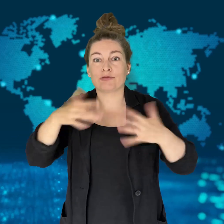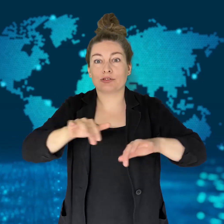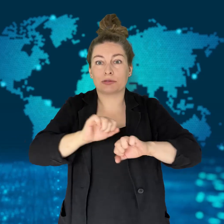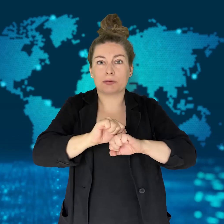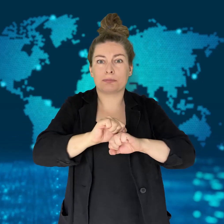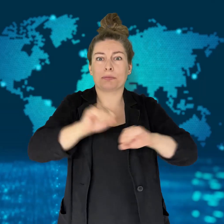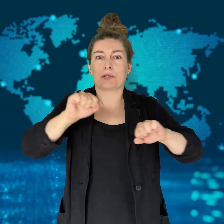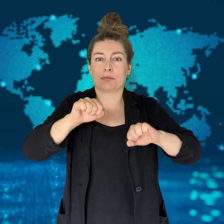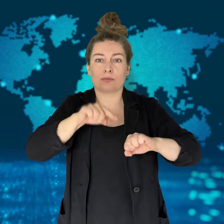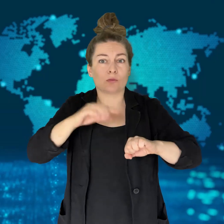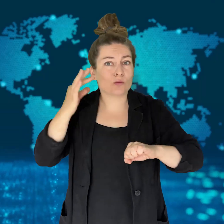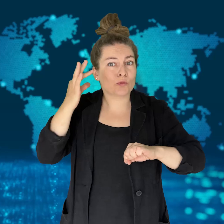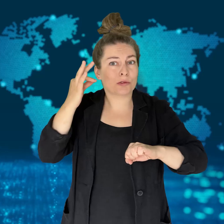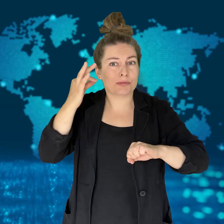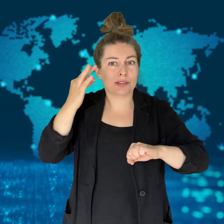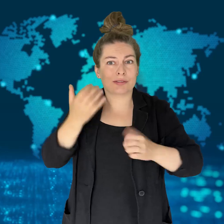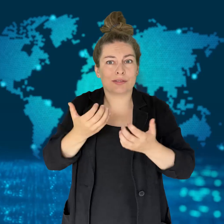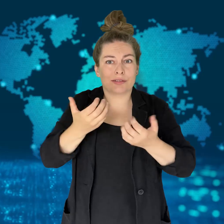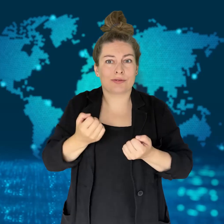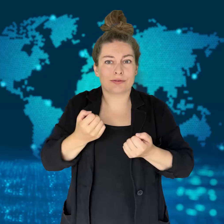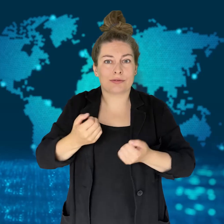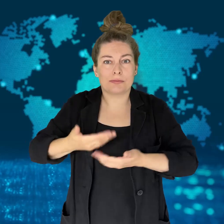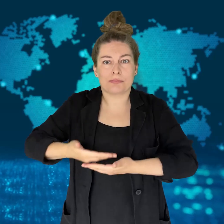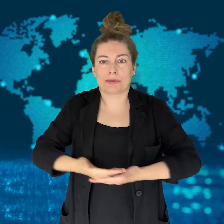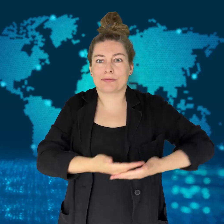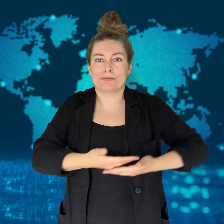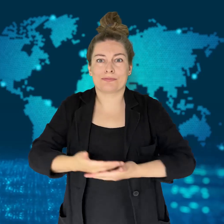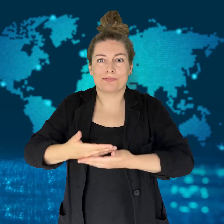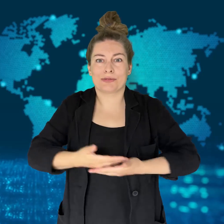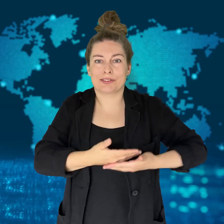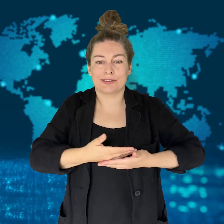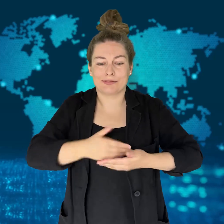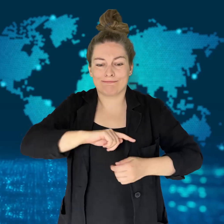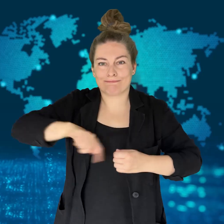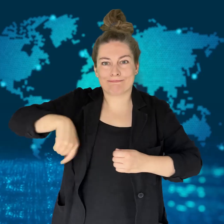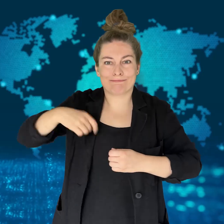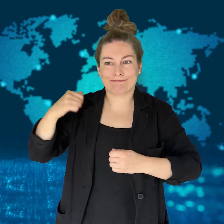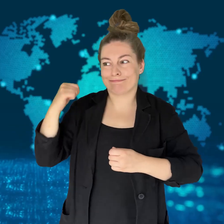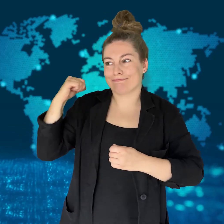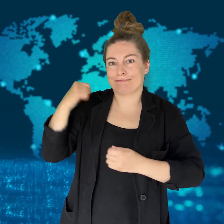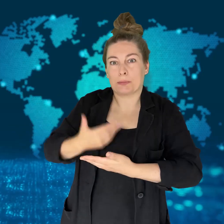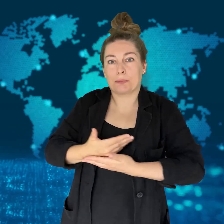The first bomber detonated her device during a marriage celebration